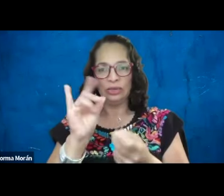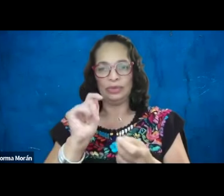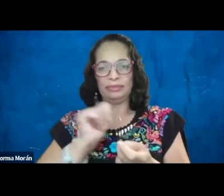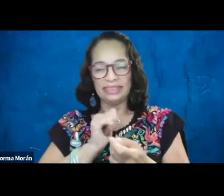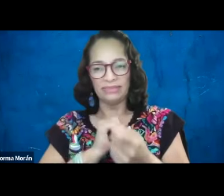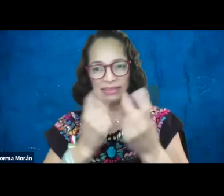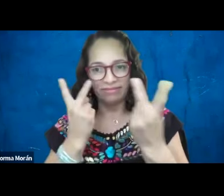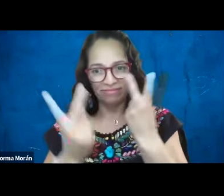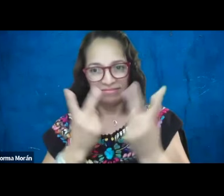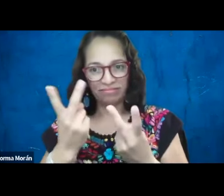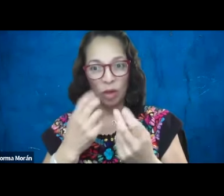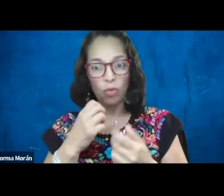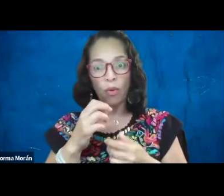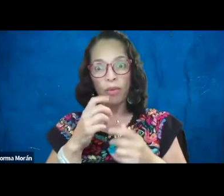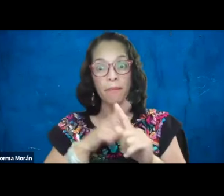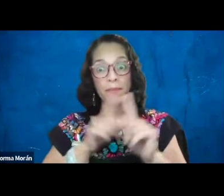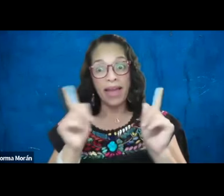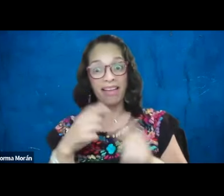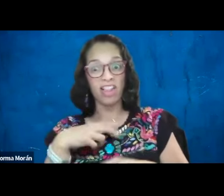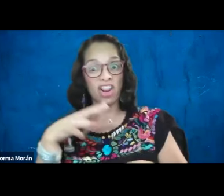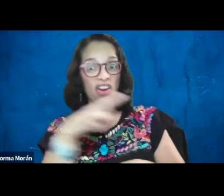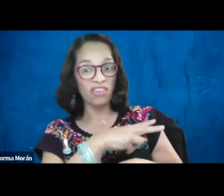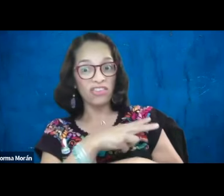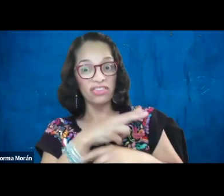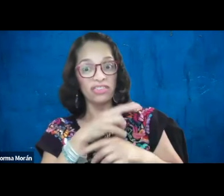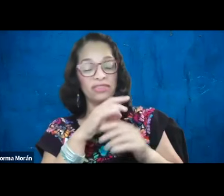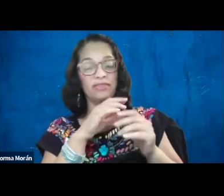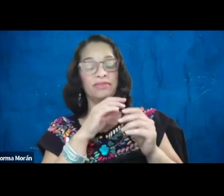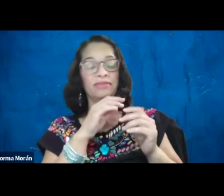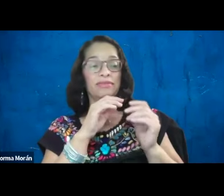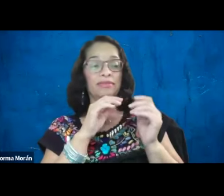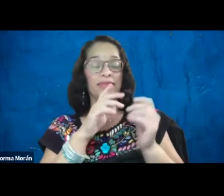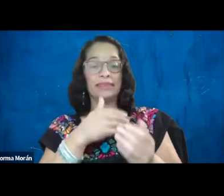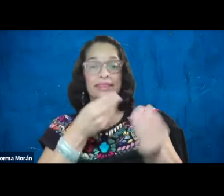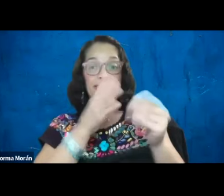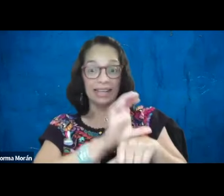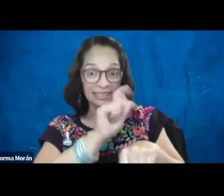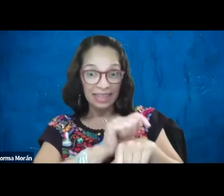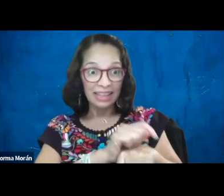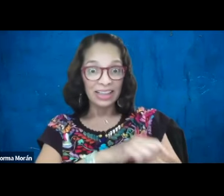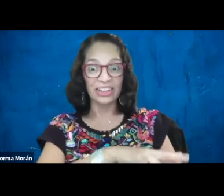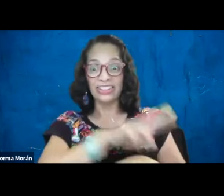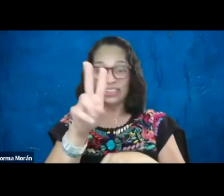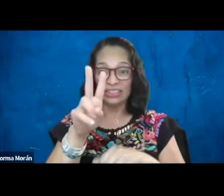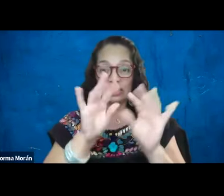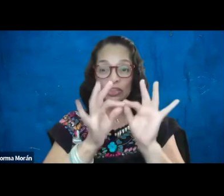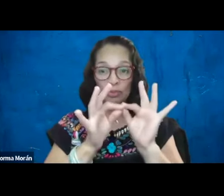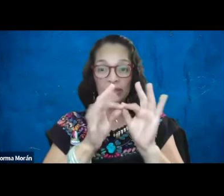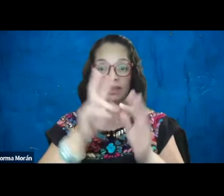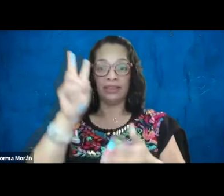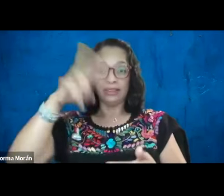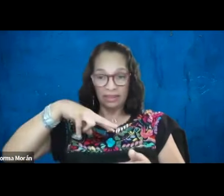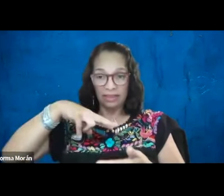able to see, to understand, to be able to do it myself. But when I looked over at the lactation consultant